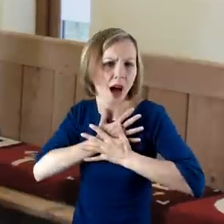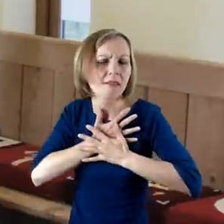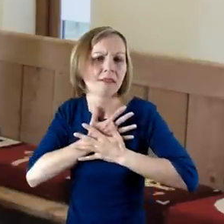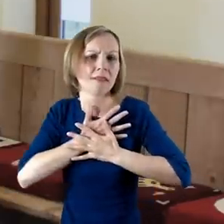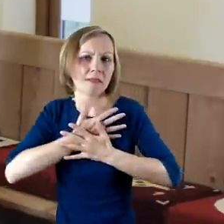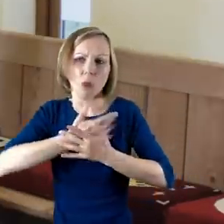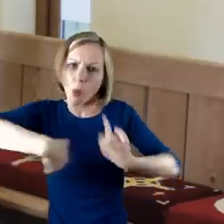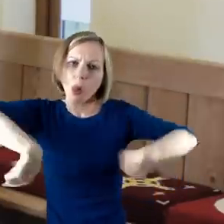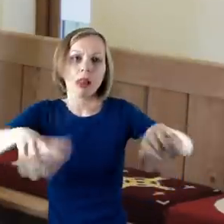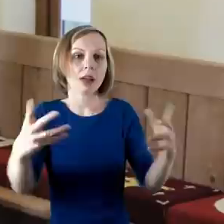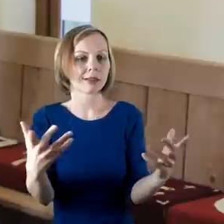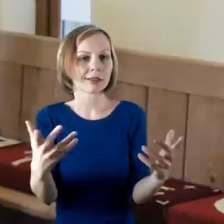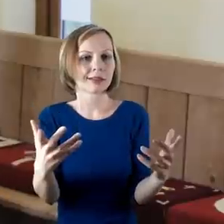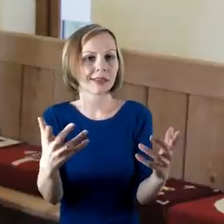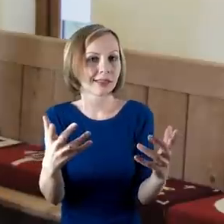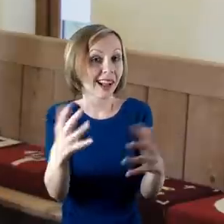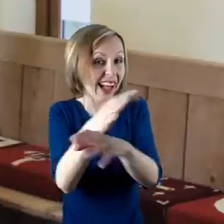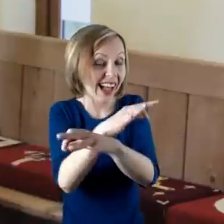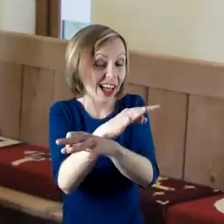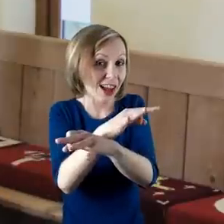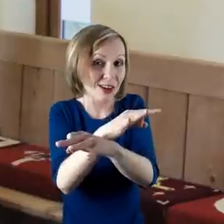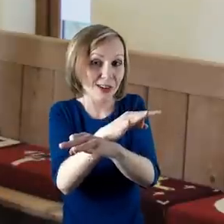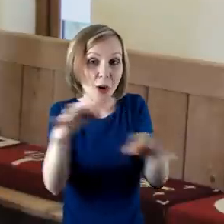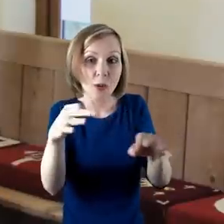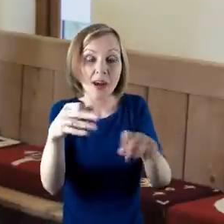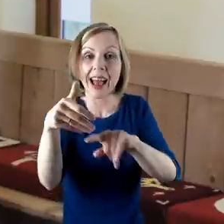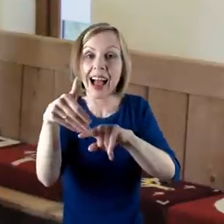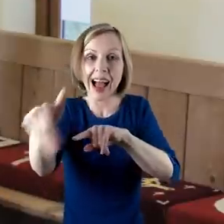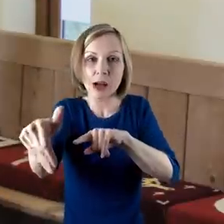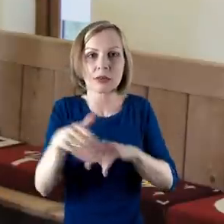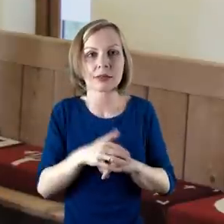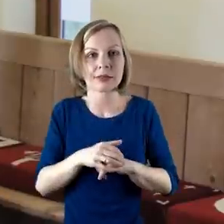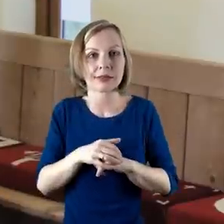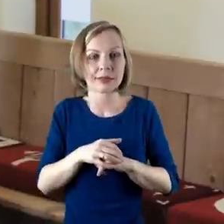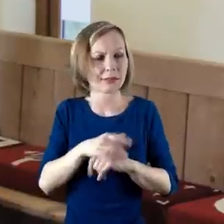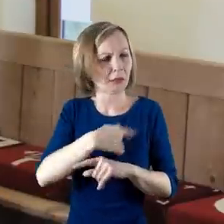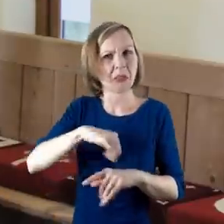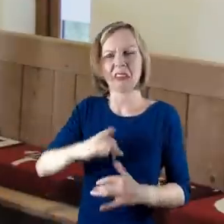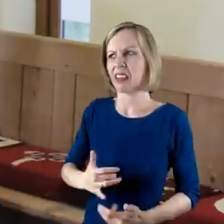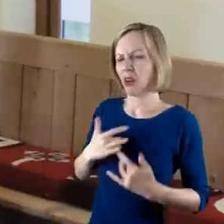However hard anyone might find that to accept, it is God's perspective.